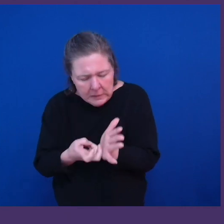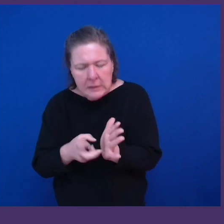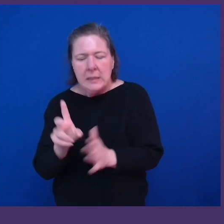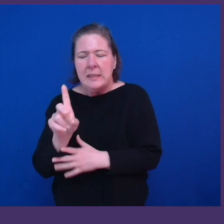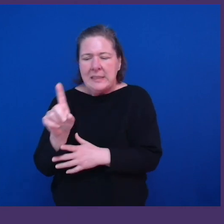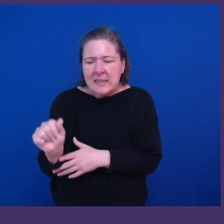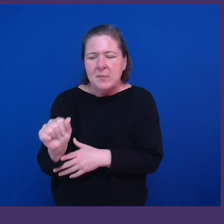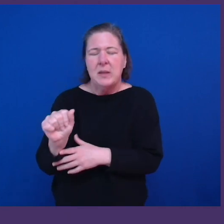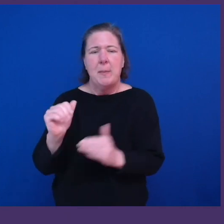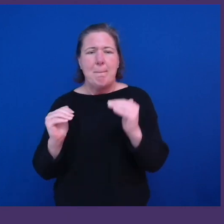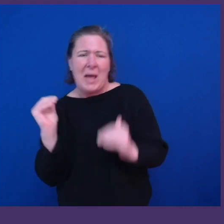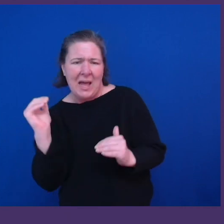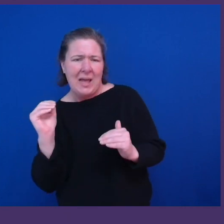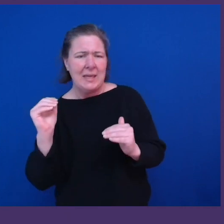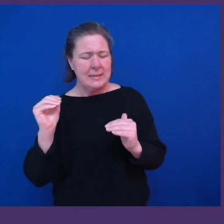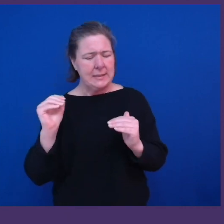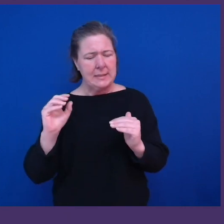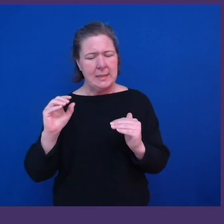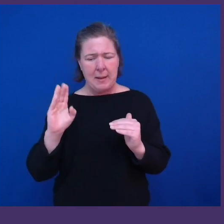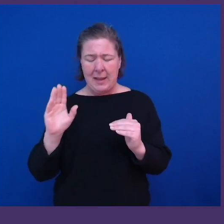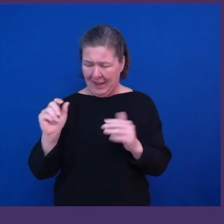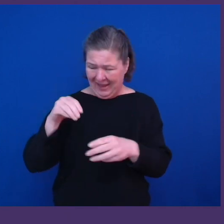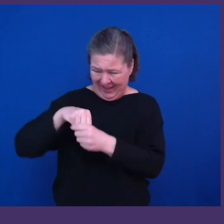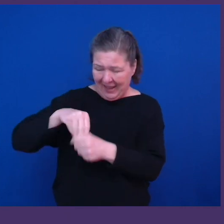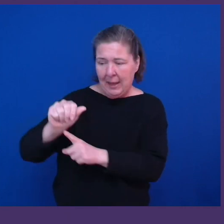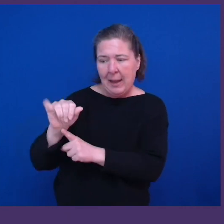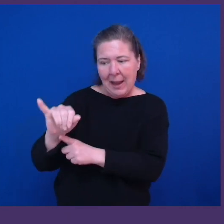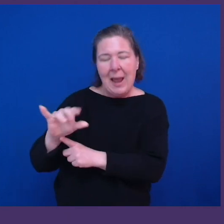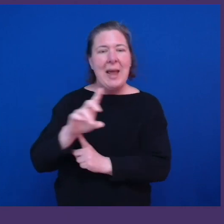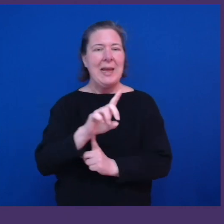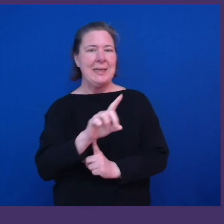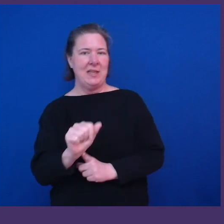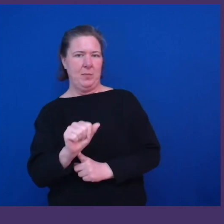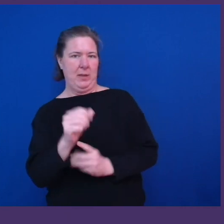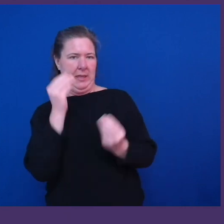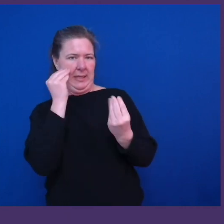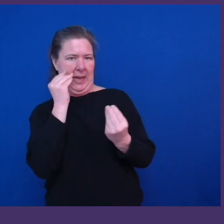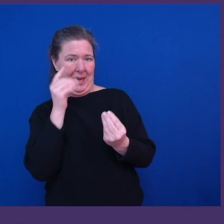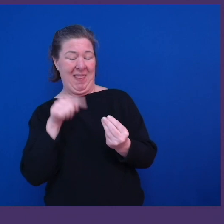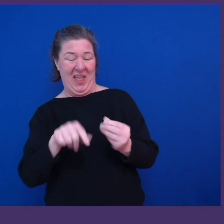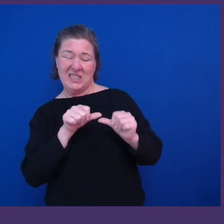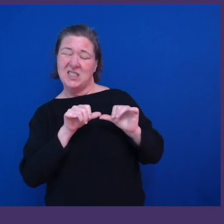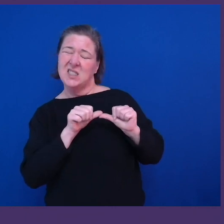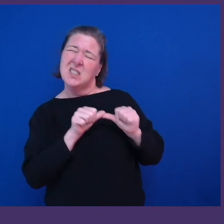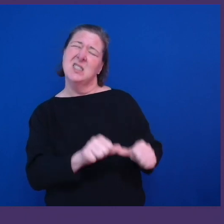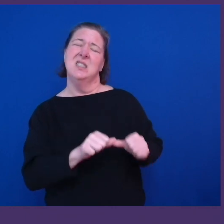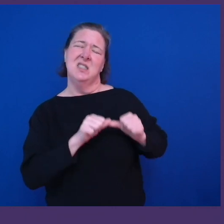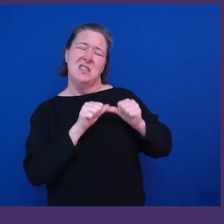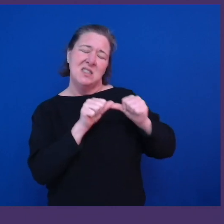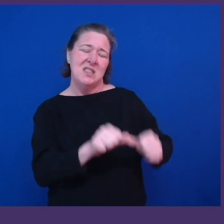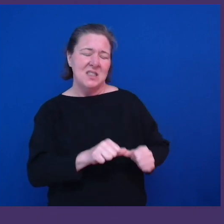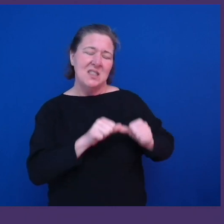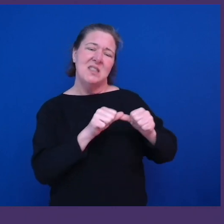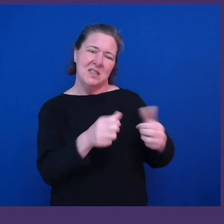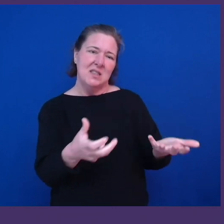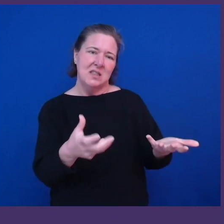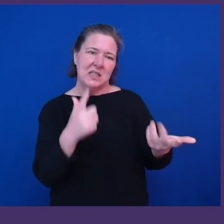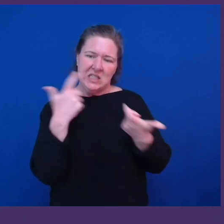and looking at the issue of disability data, which is a persistent one, is an enormous task.